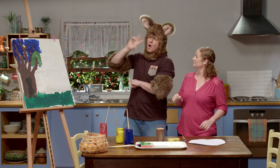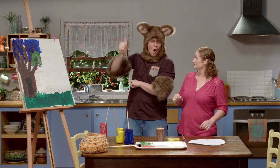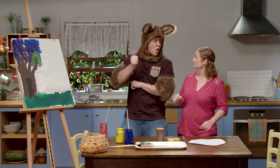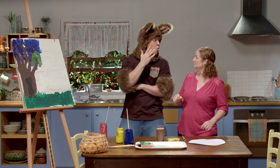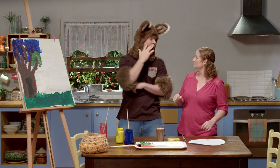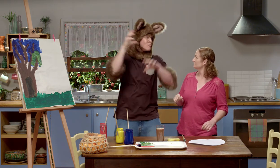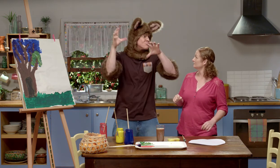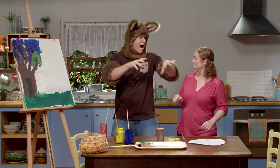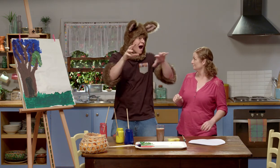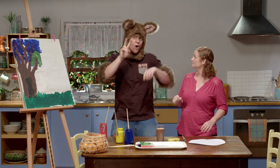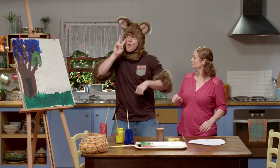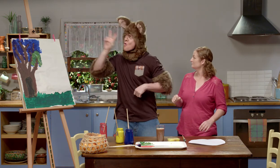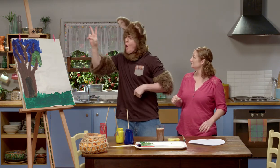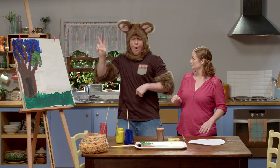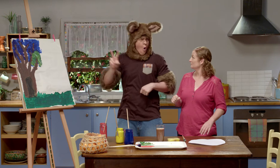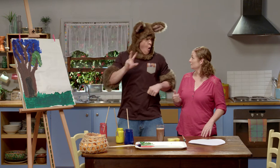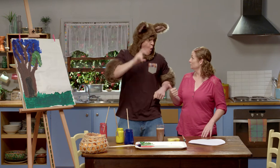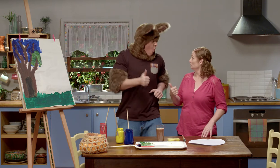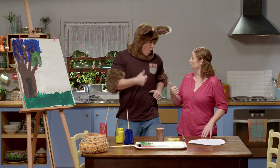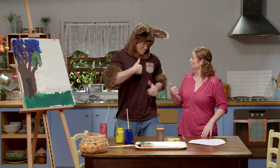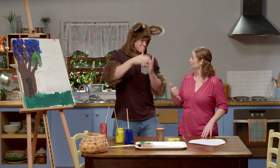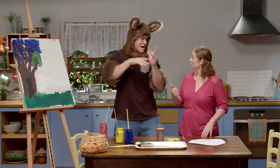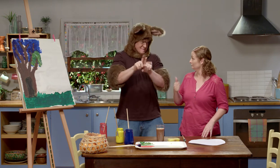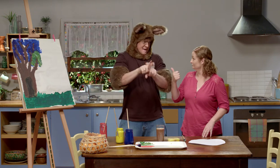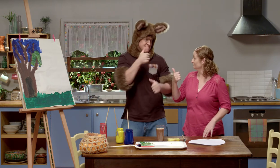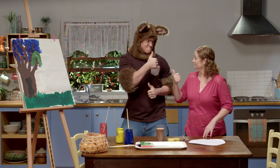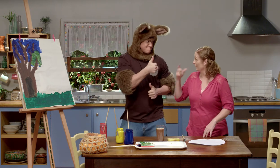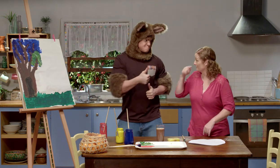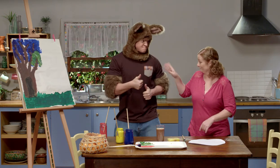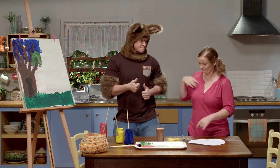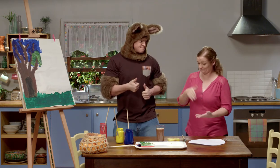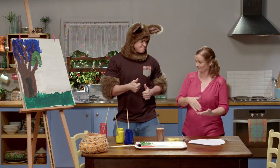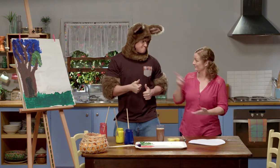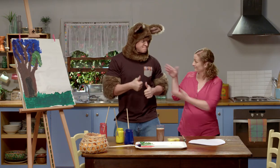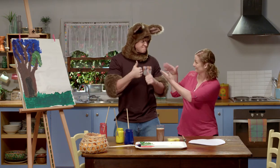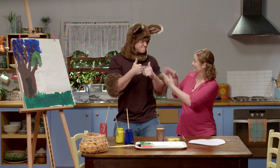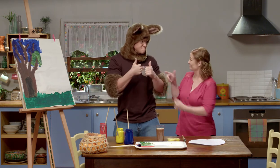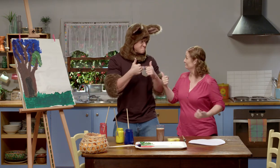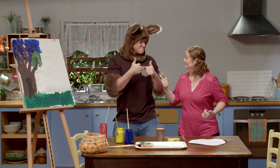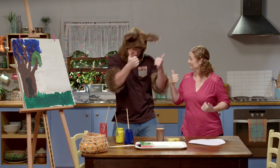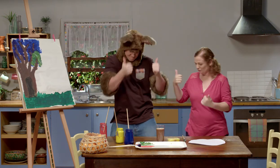just before it rained. It was above my tree, I'm going to paint that. Okay, let's paint.